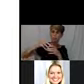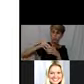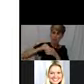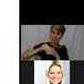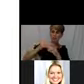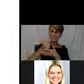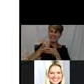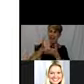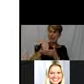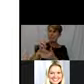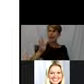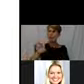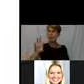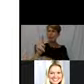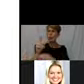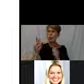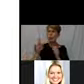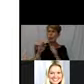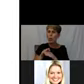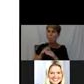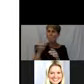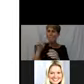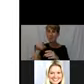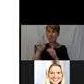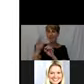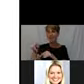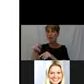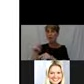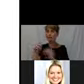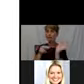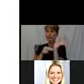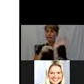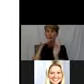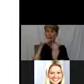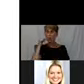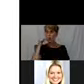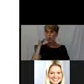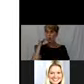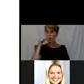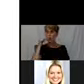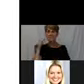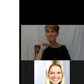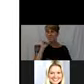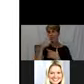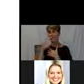And he would have had to have gone to a nursing home for this and he was not interested in doing that. So he came out to the streets